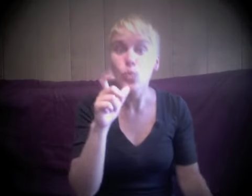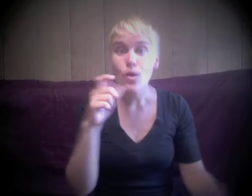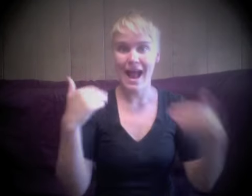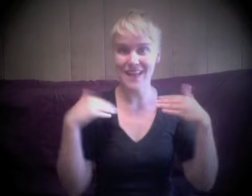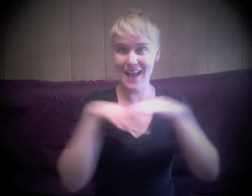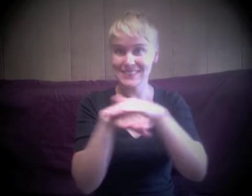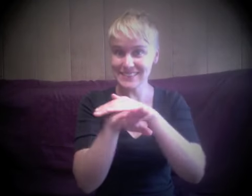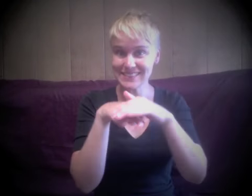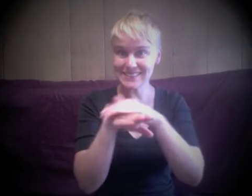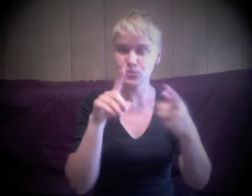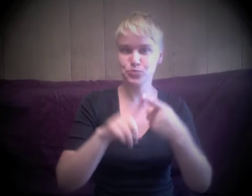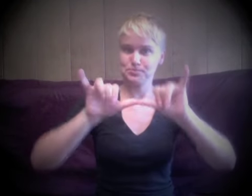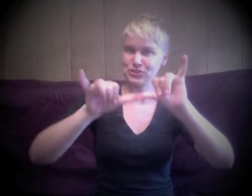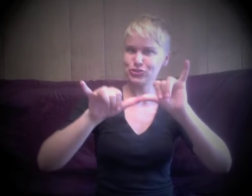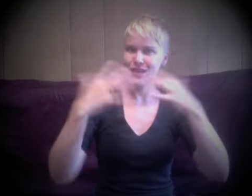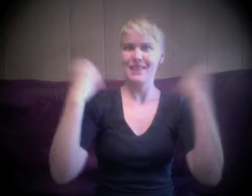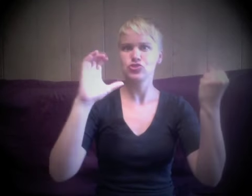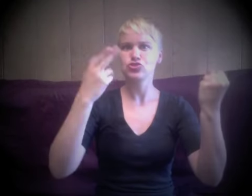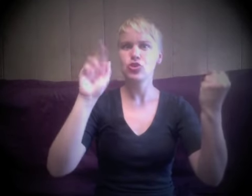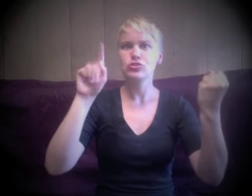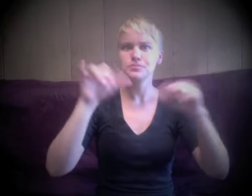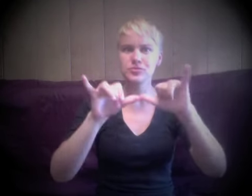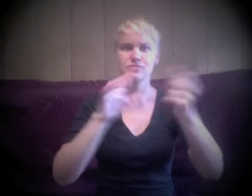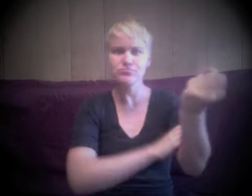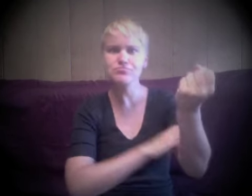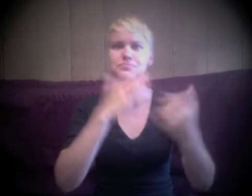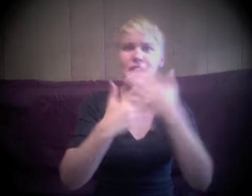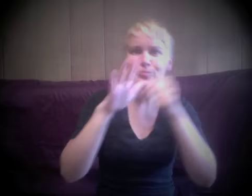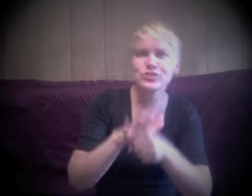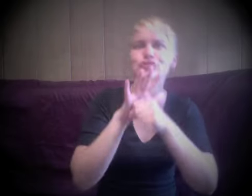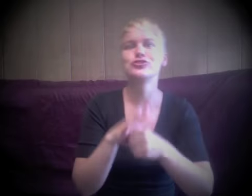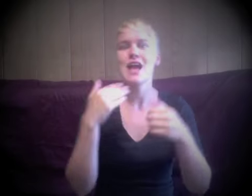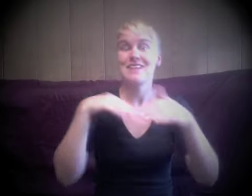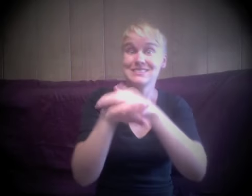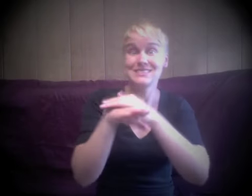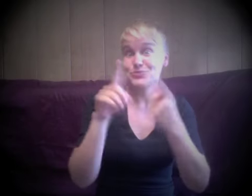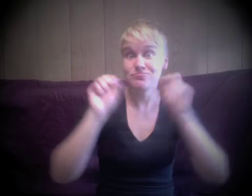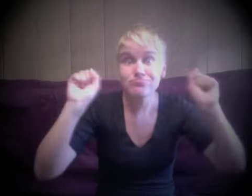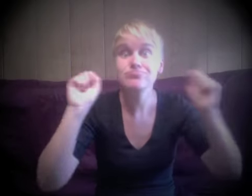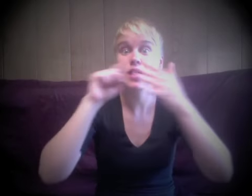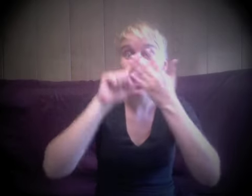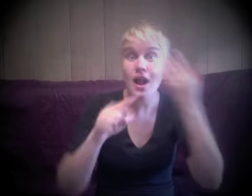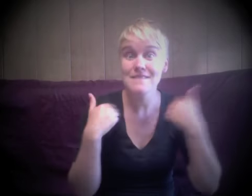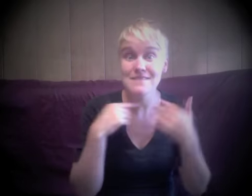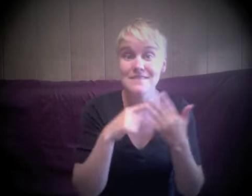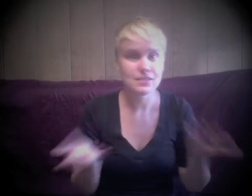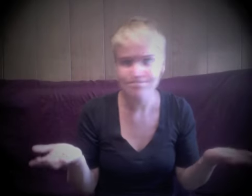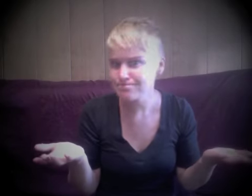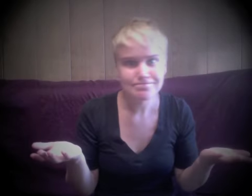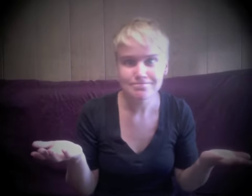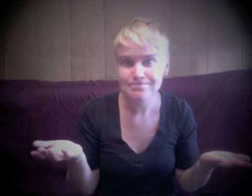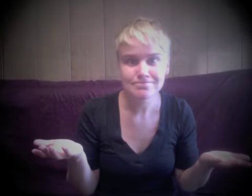BUT of course, the next point is, who has steady, easy access to getting these measurements?